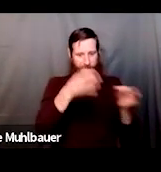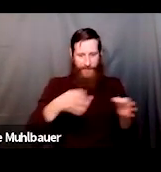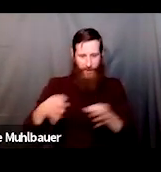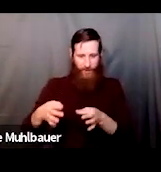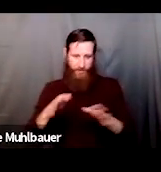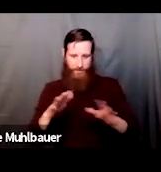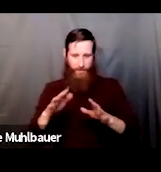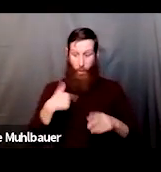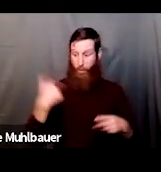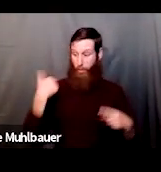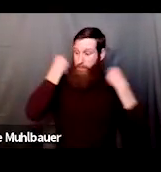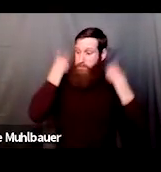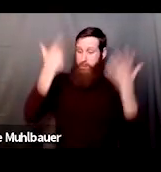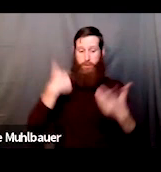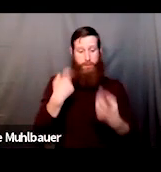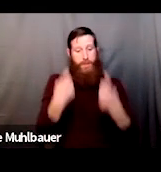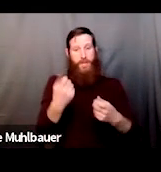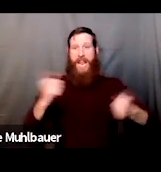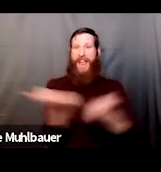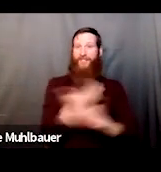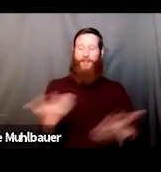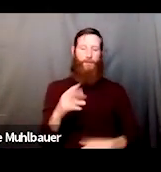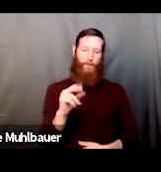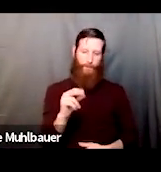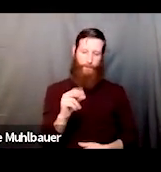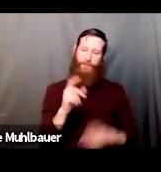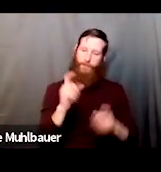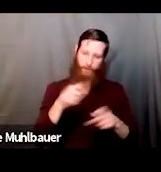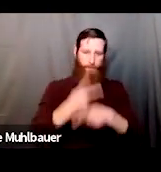Just because "I have an avalanche airbag,I can ski anything".